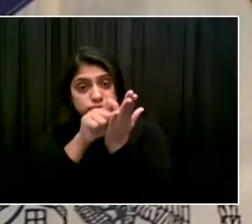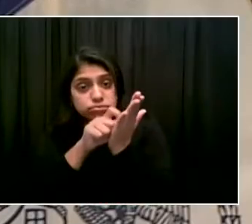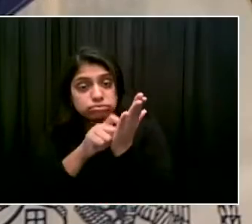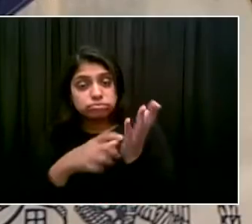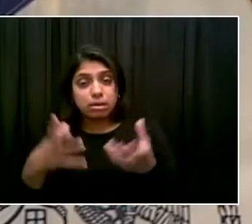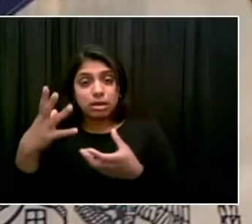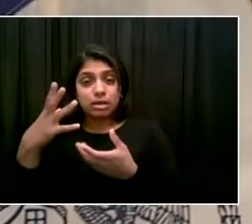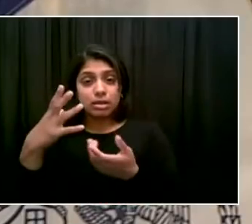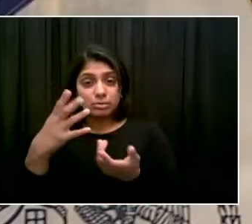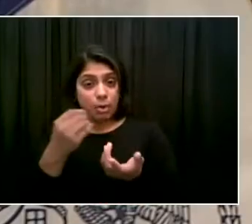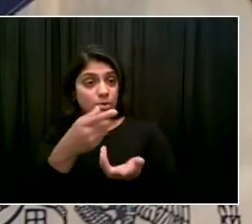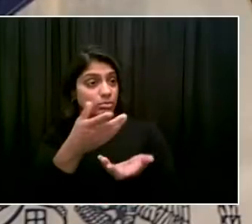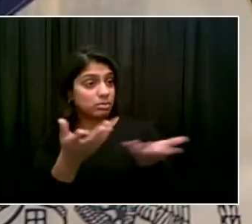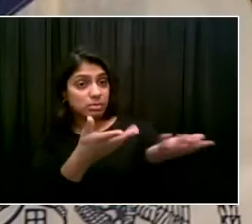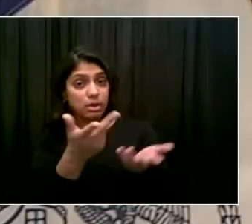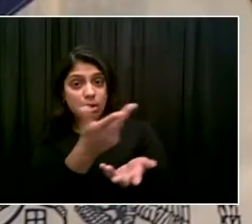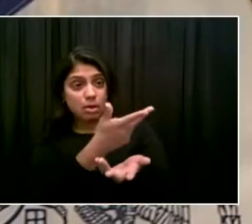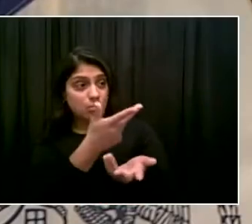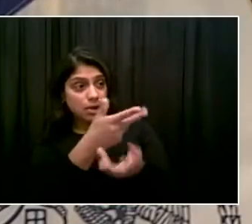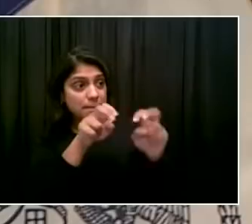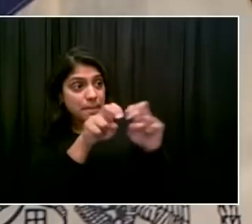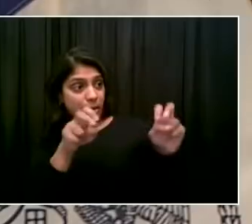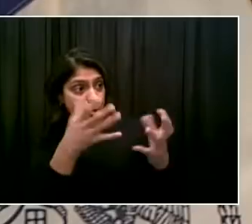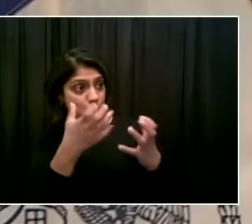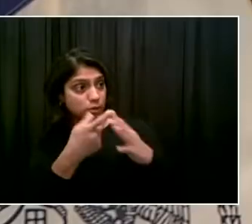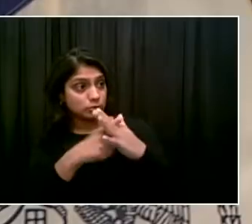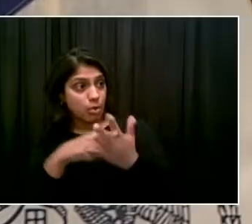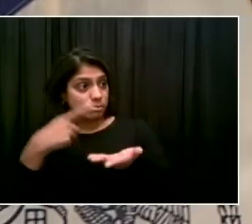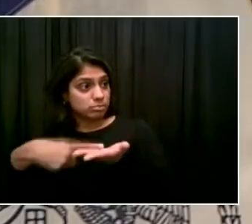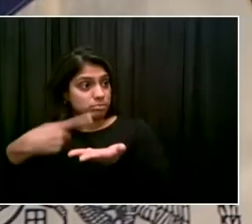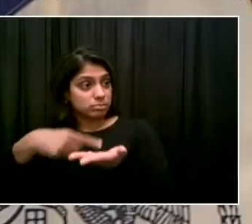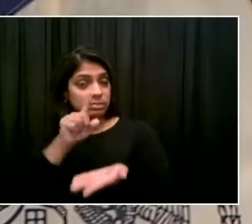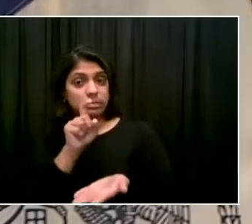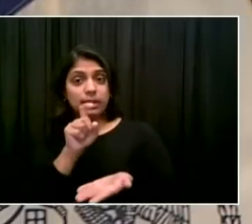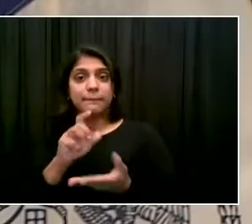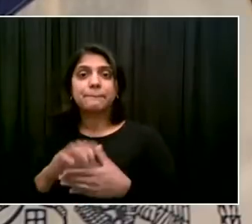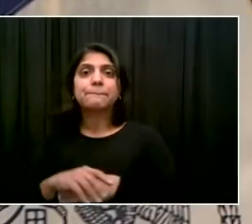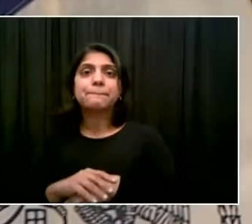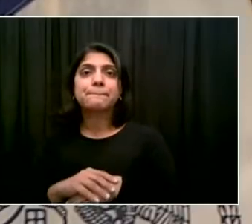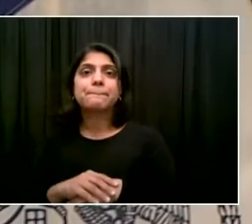LIKE TO JUMP IN AND START ERHE?